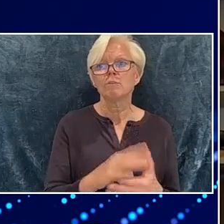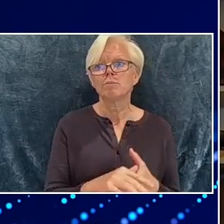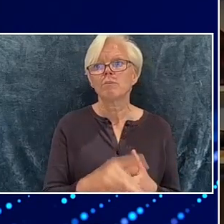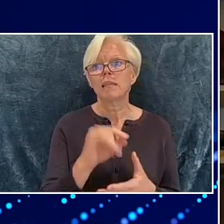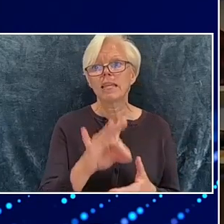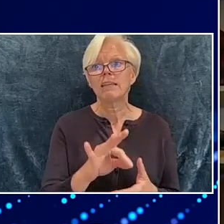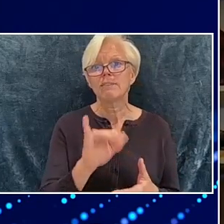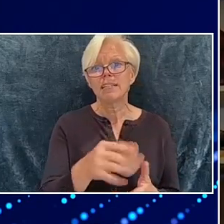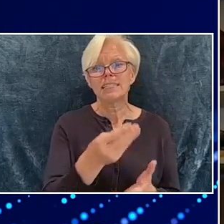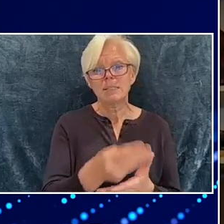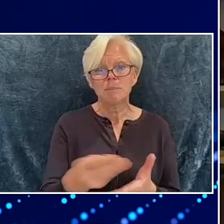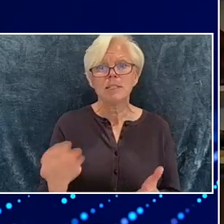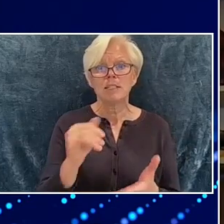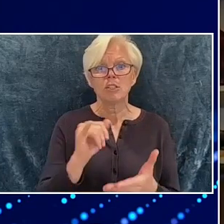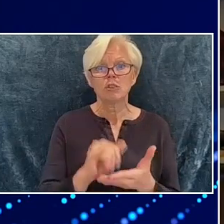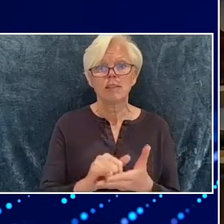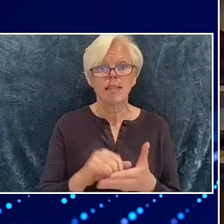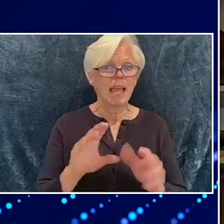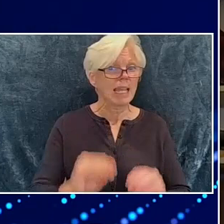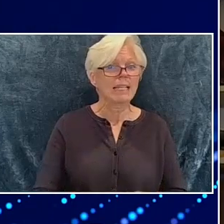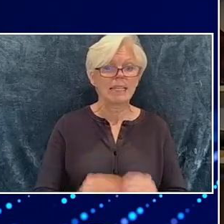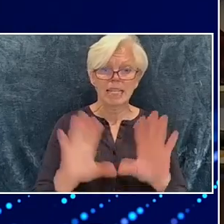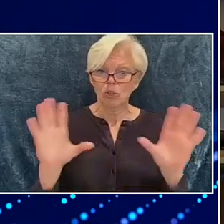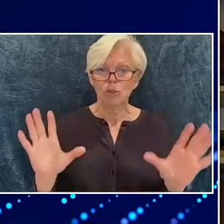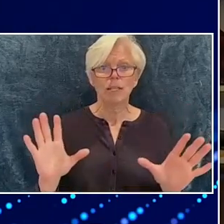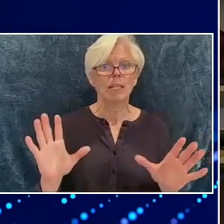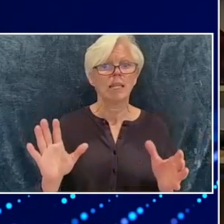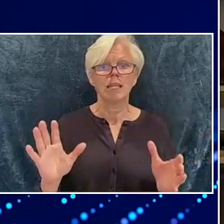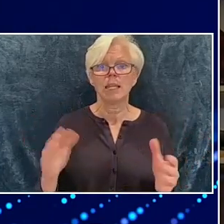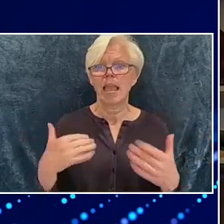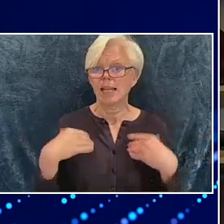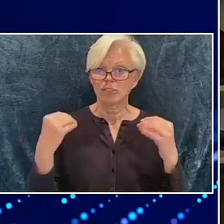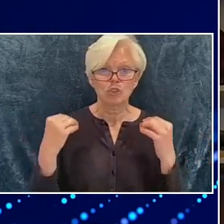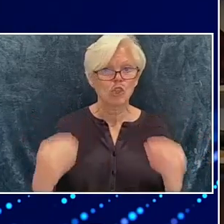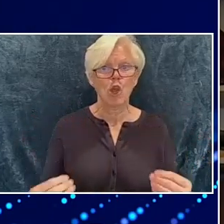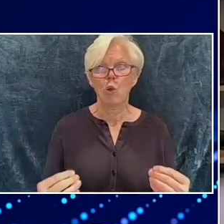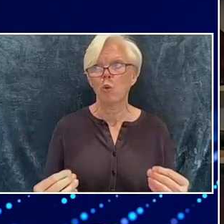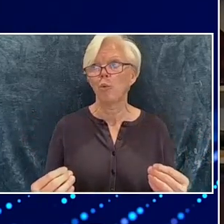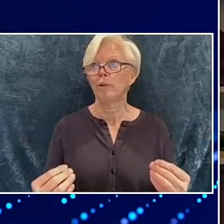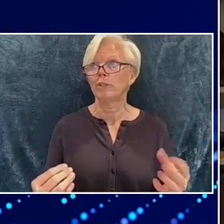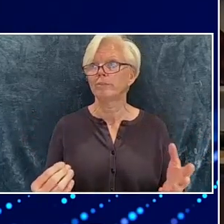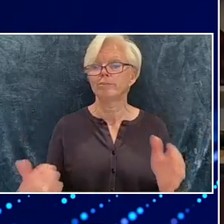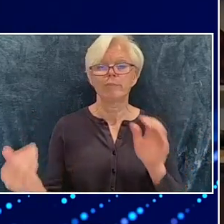that clearly has no equivalency, you know,